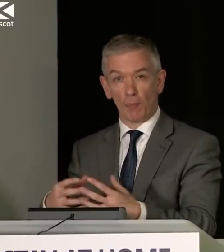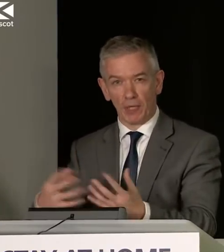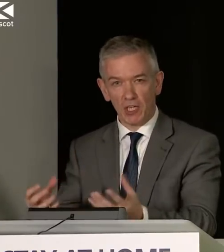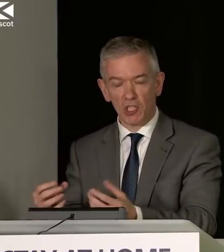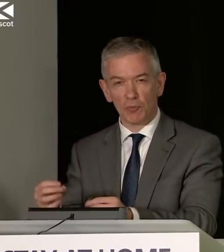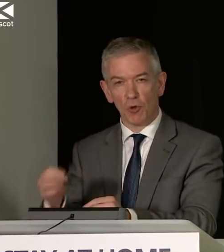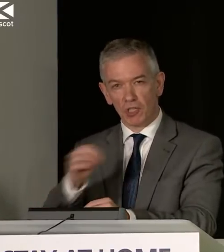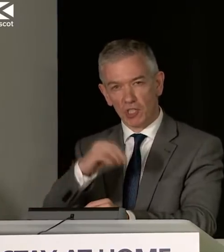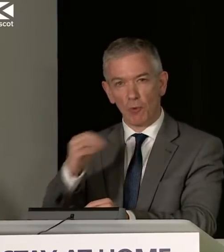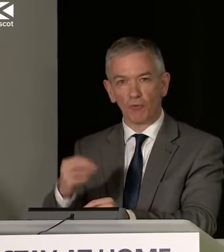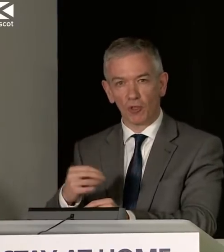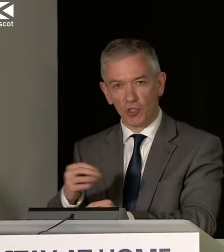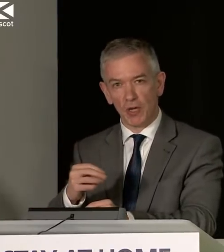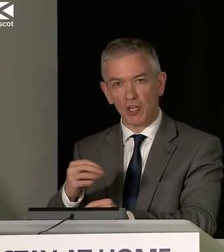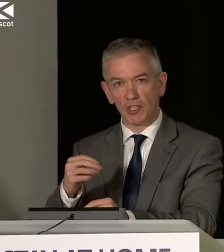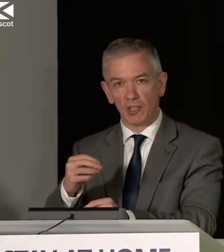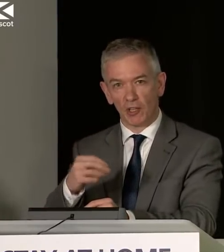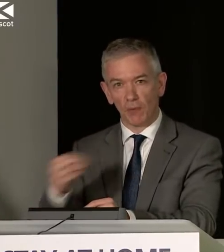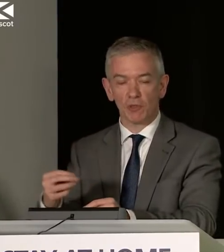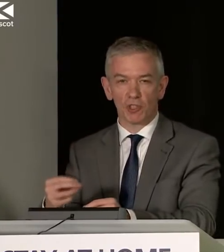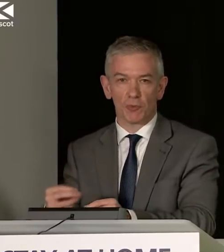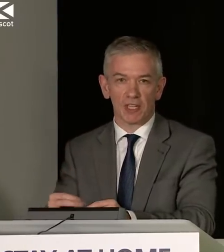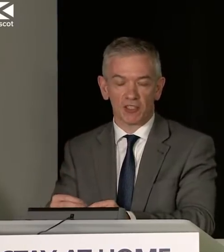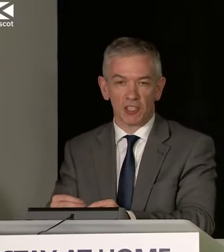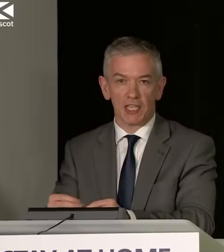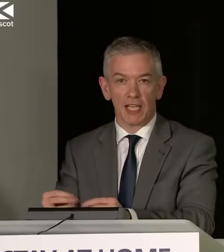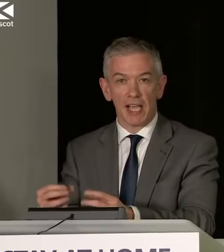population is smaller, small fluctuation in the numbers that we're starting to see can